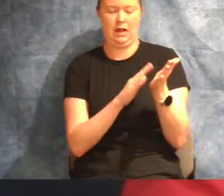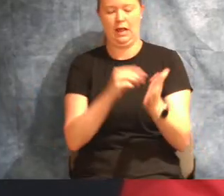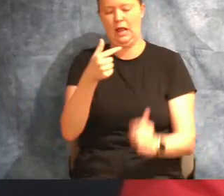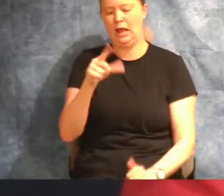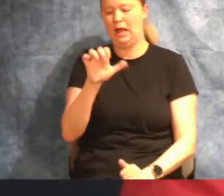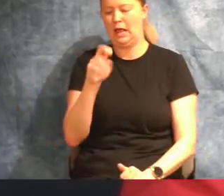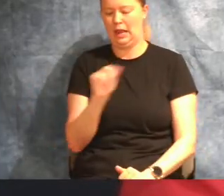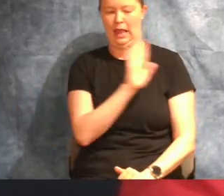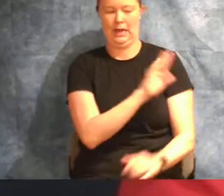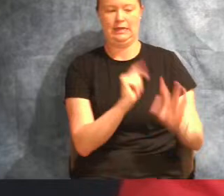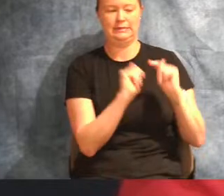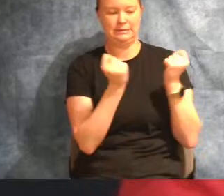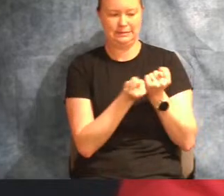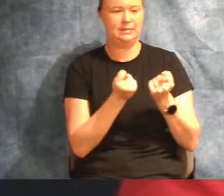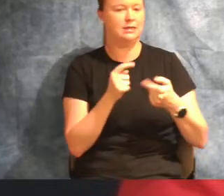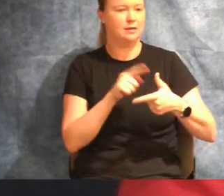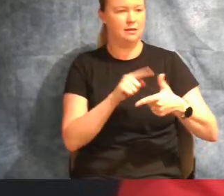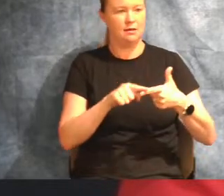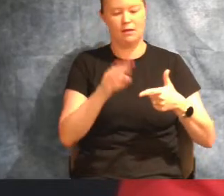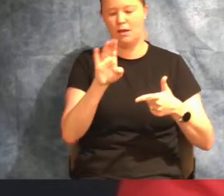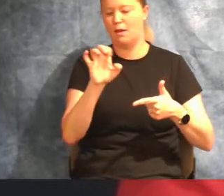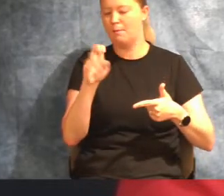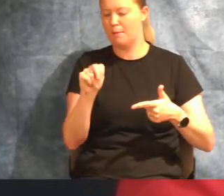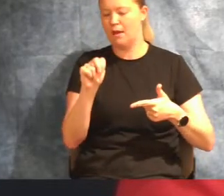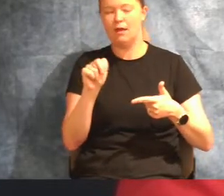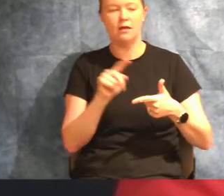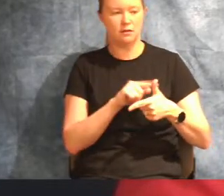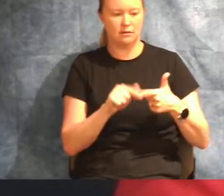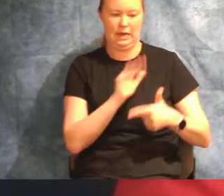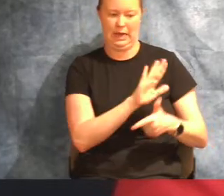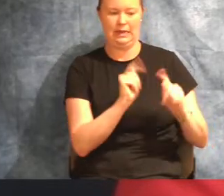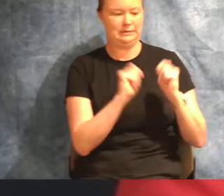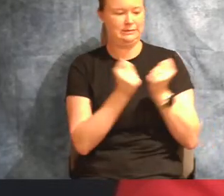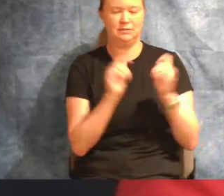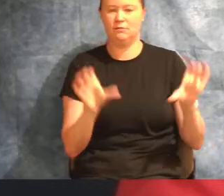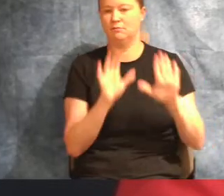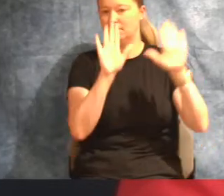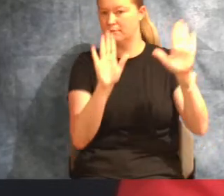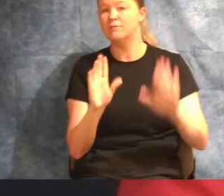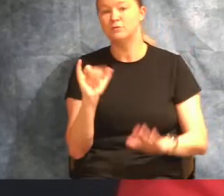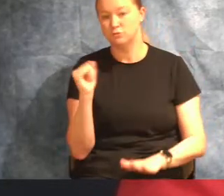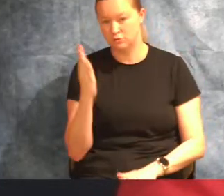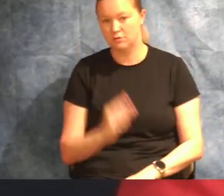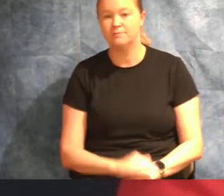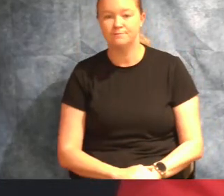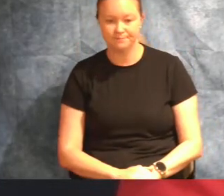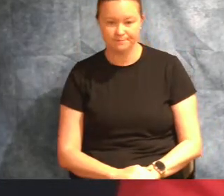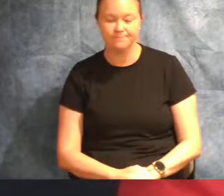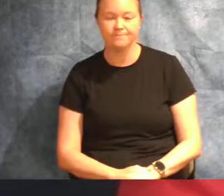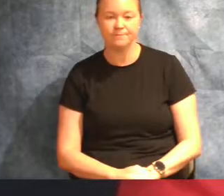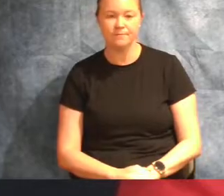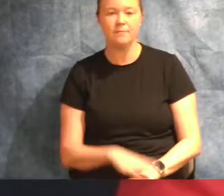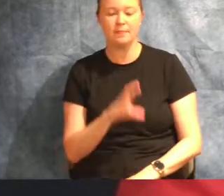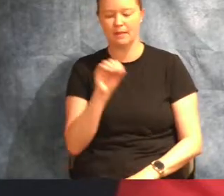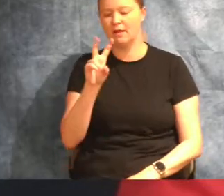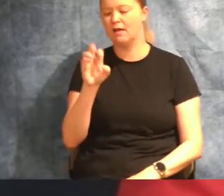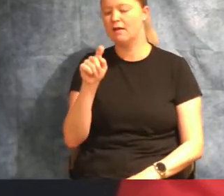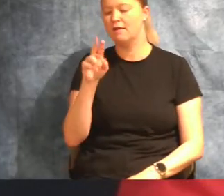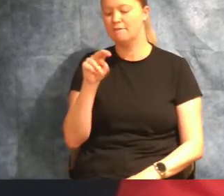team, Glenn Wellings and his team did a fantastic job and to the veteran services Commissioners as